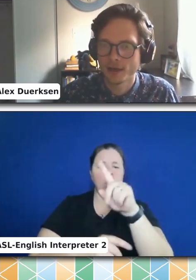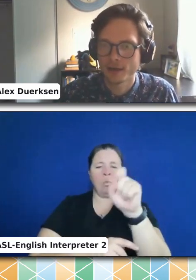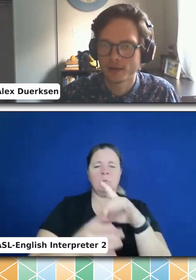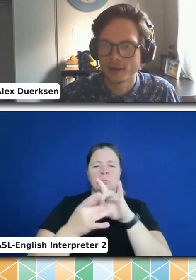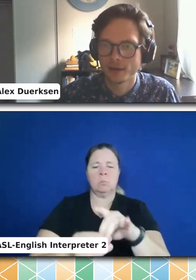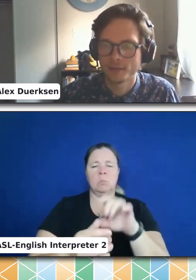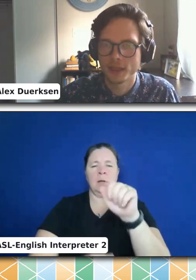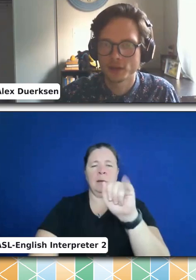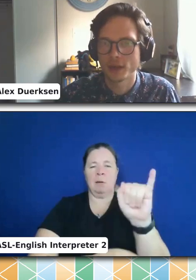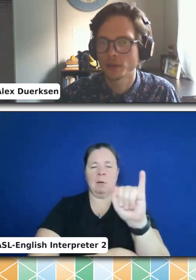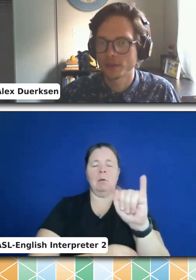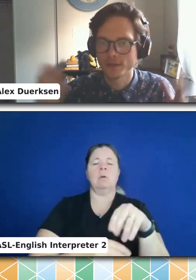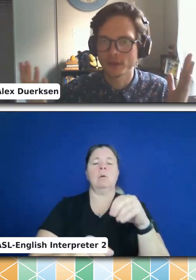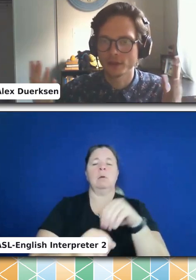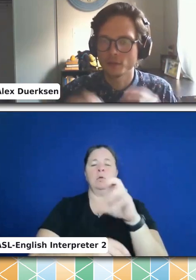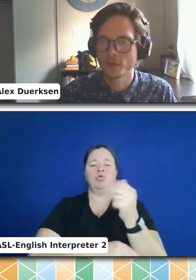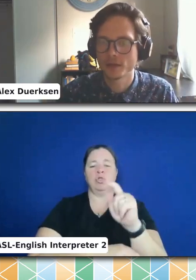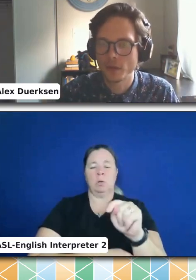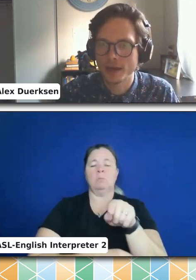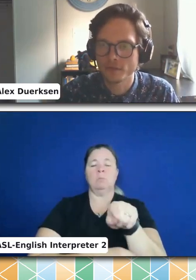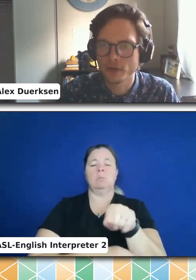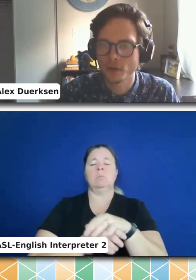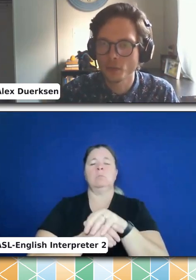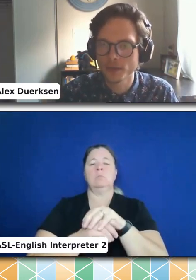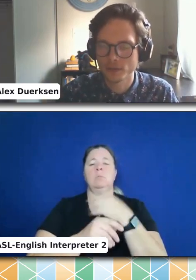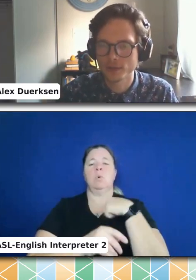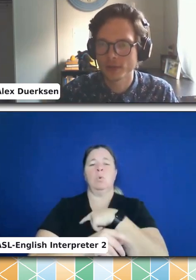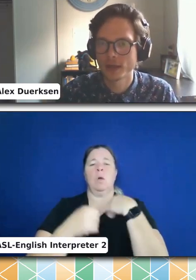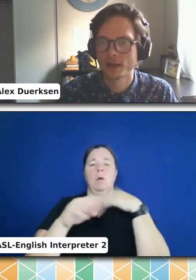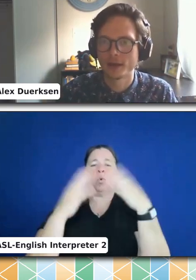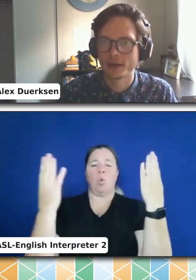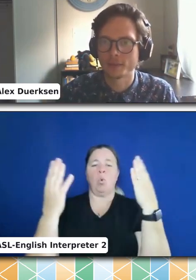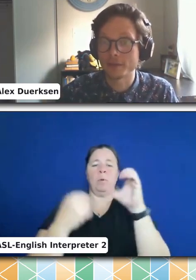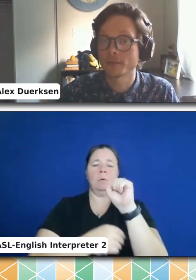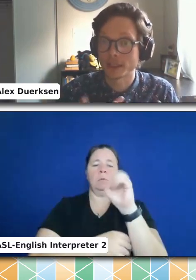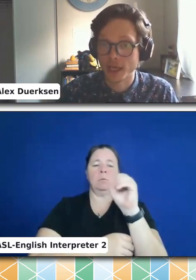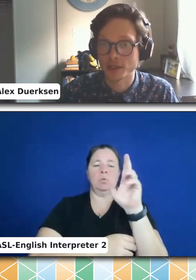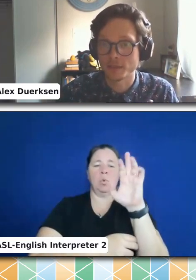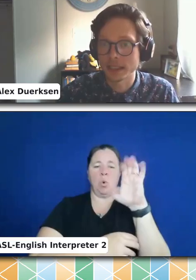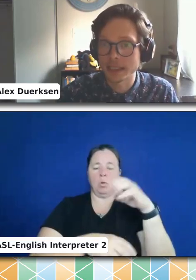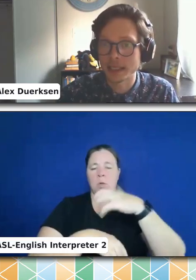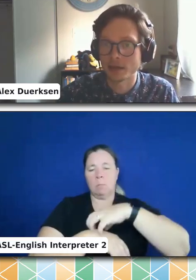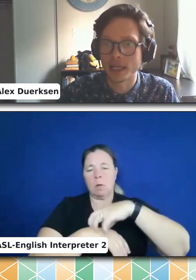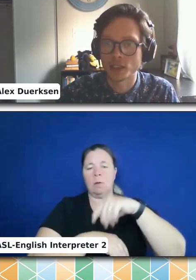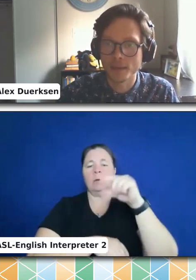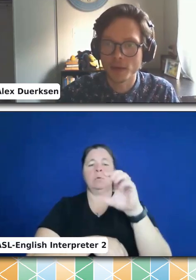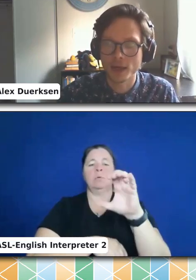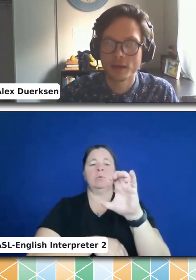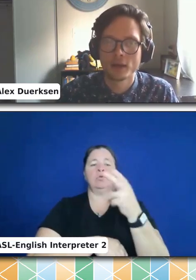Yep.